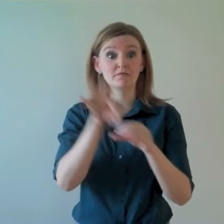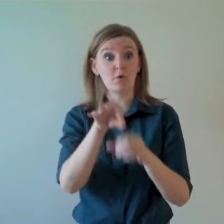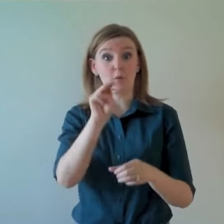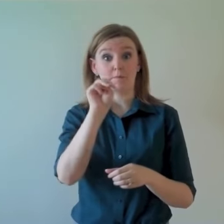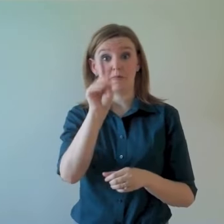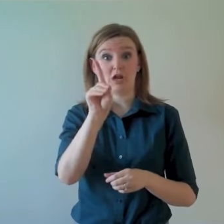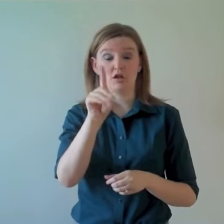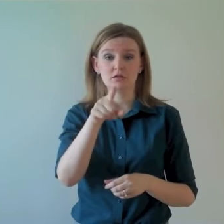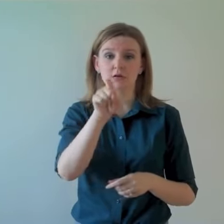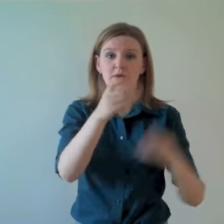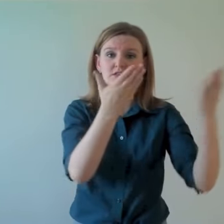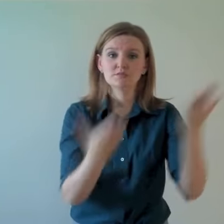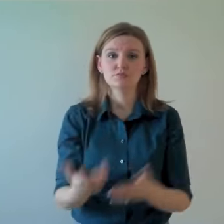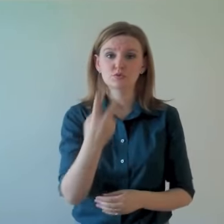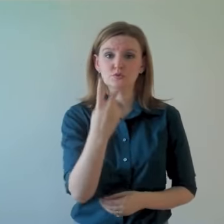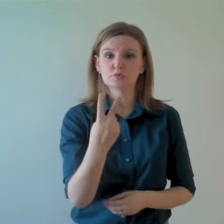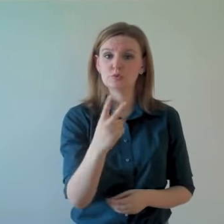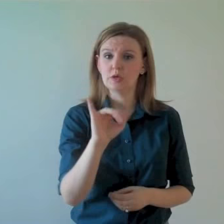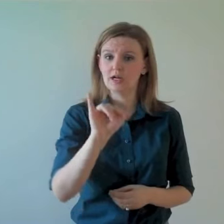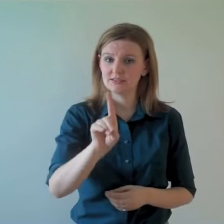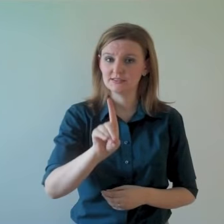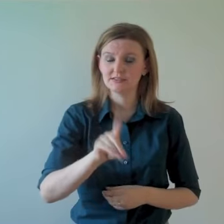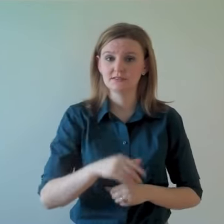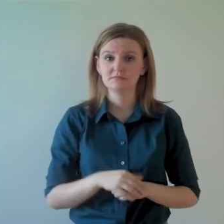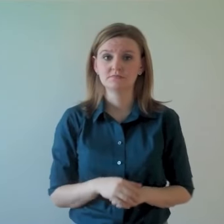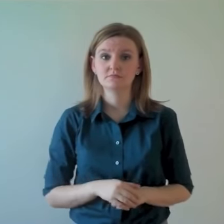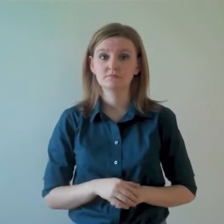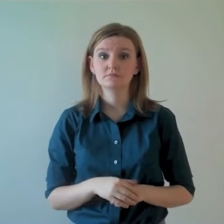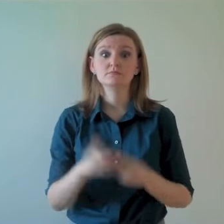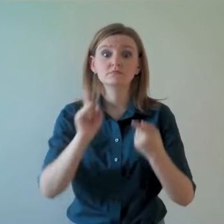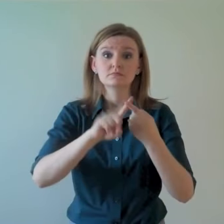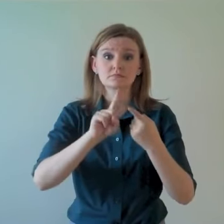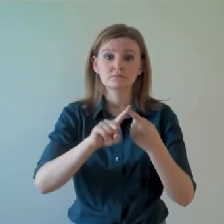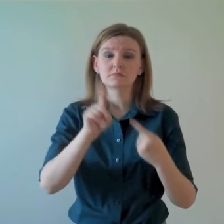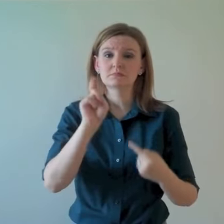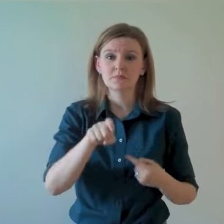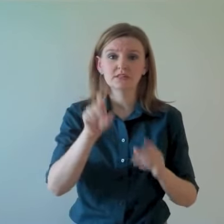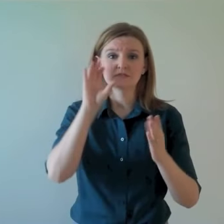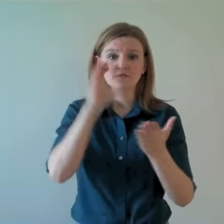If it's your first time voting in Maryland you must bring two forms of ID.